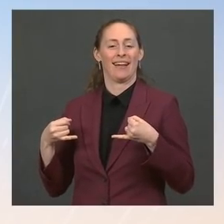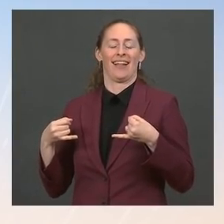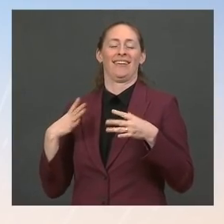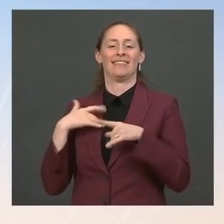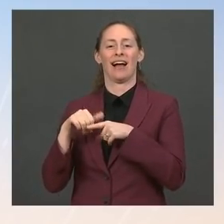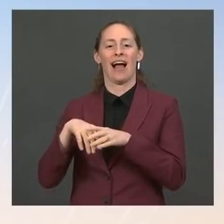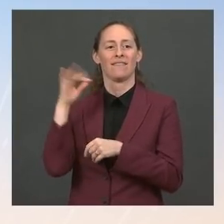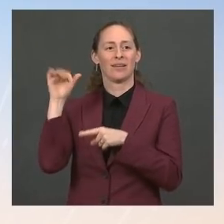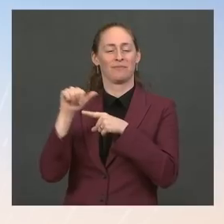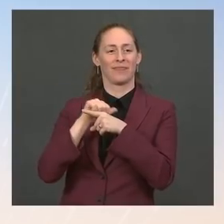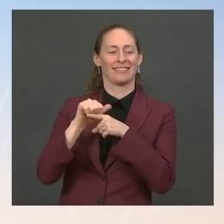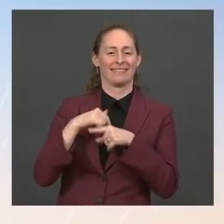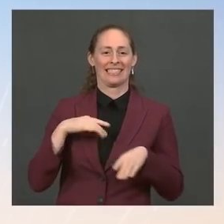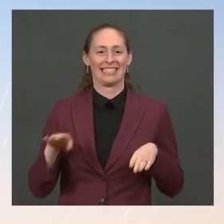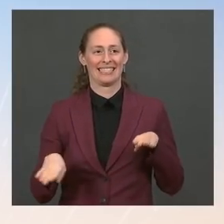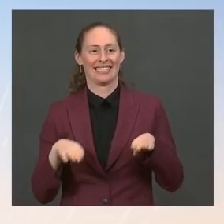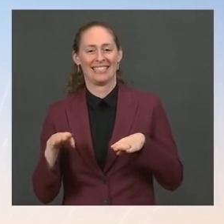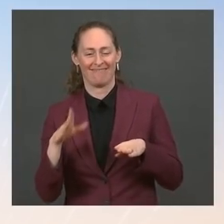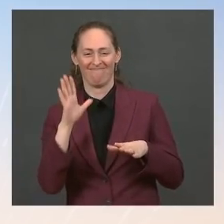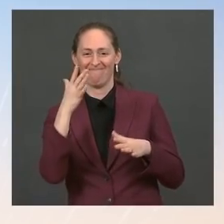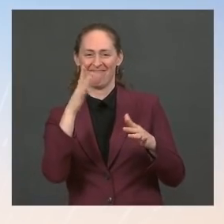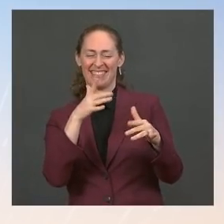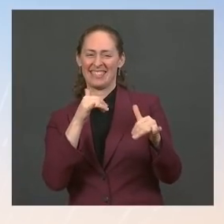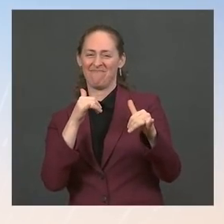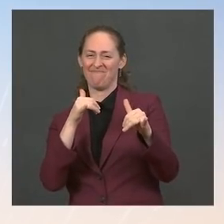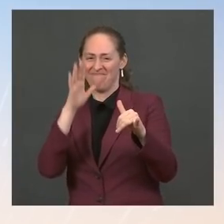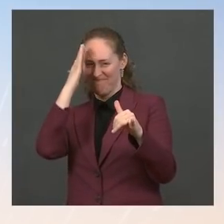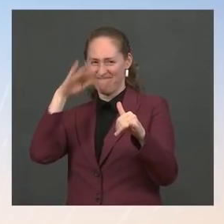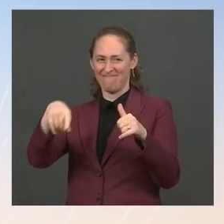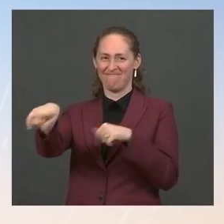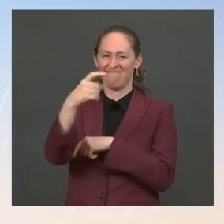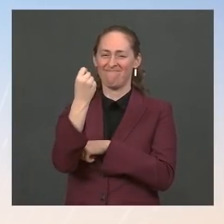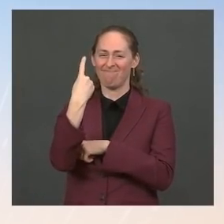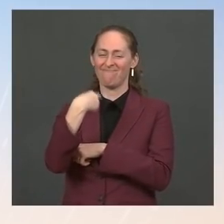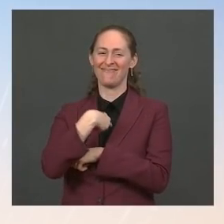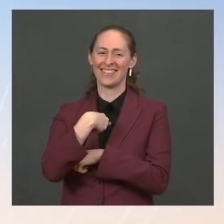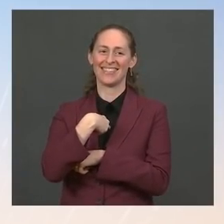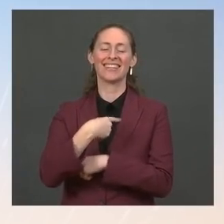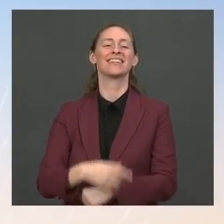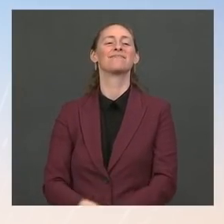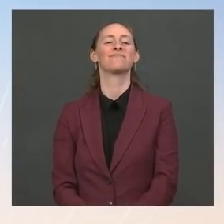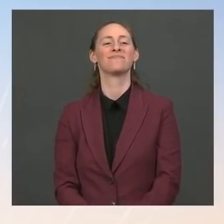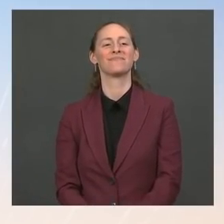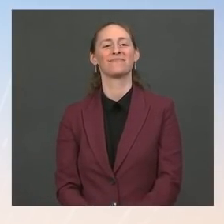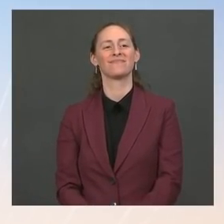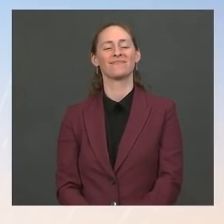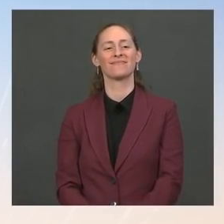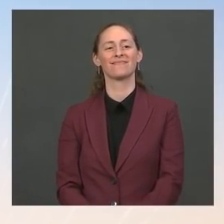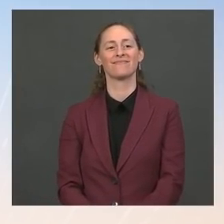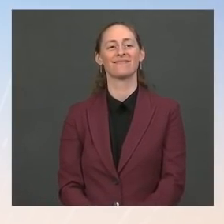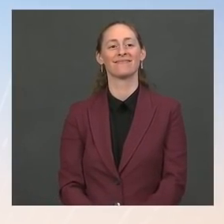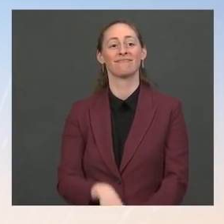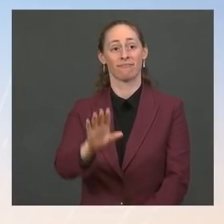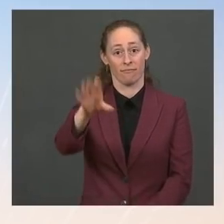I had intended to go on the trip with the President about two weeks ago. I did not go on the trip because I had members of my household